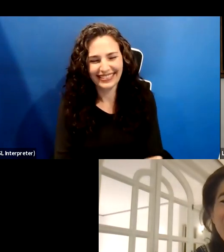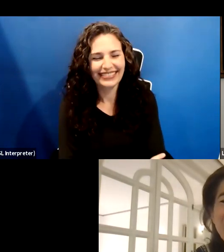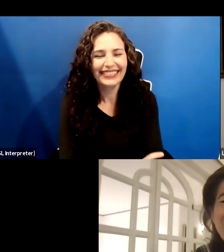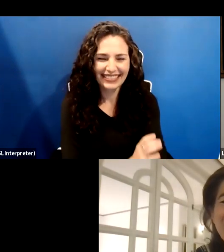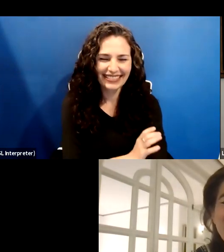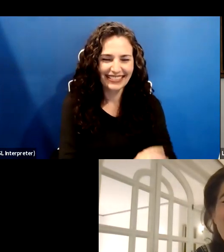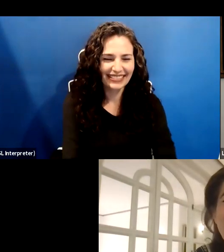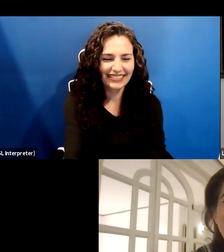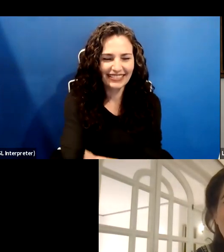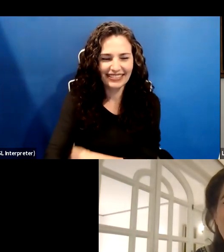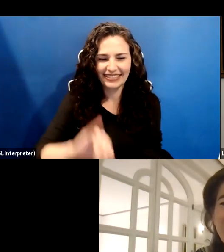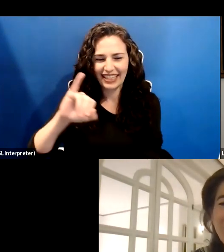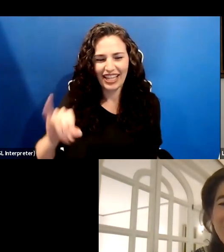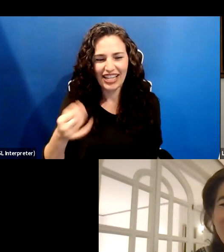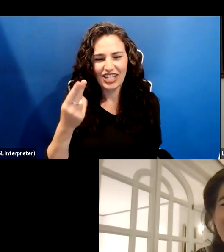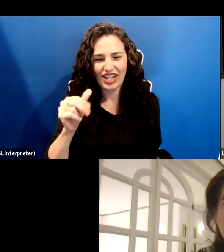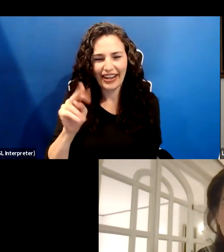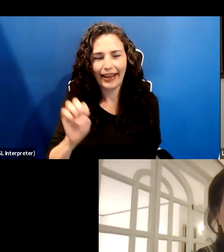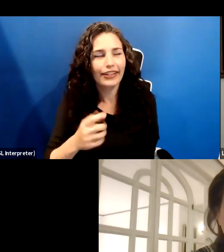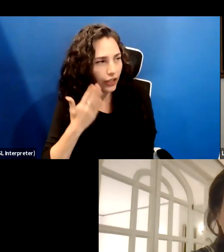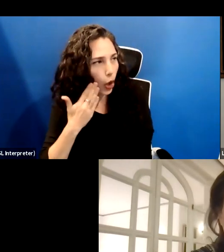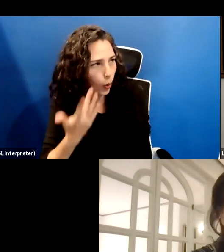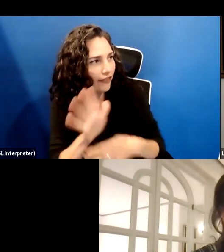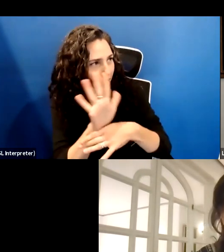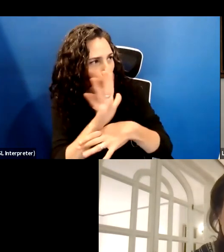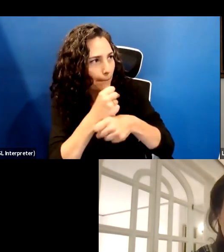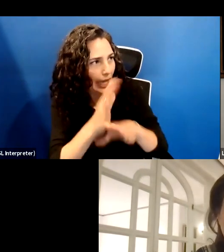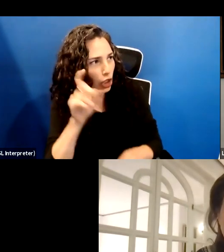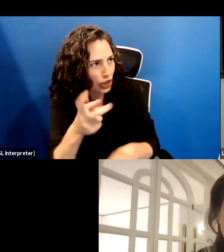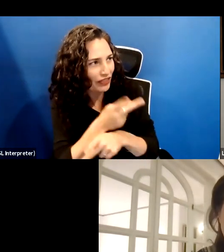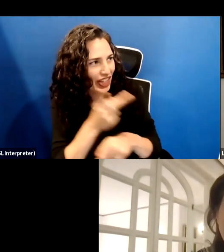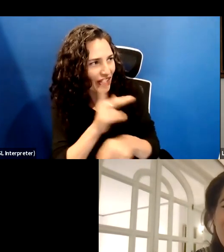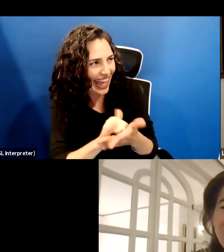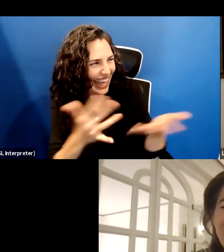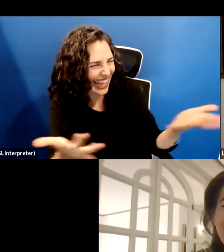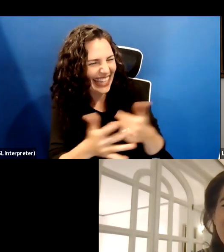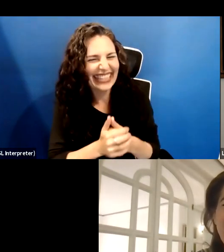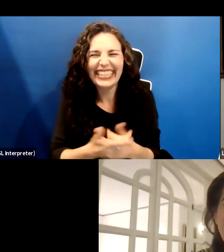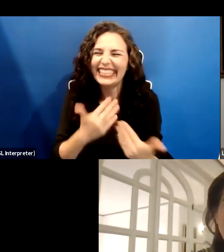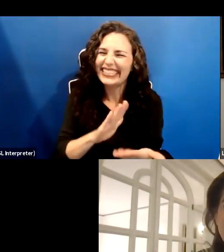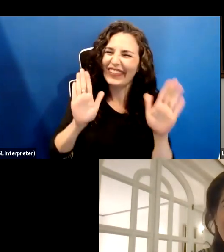You'd think that a filmmaker would figure this stuff out but great to meet you and thank you for having me